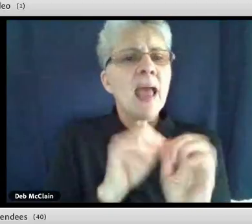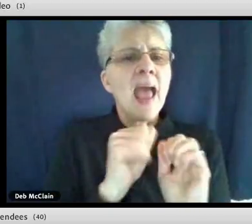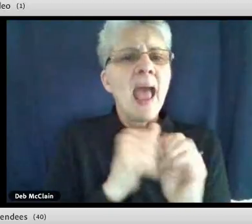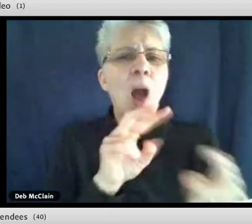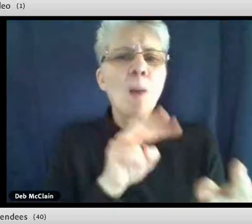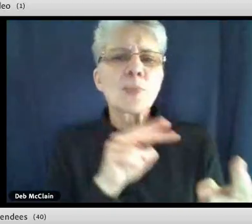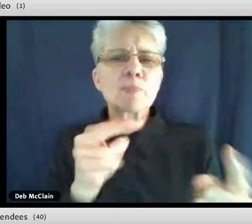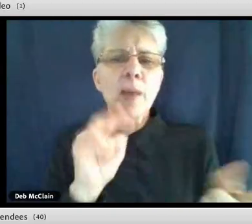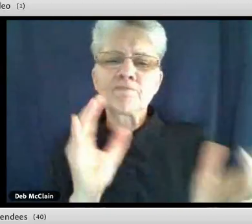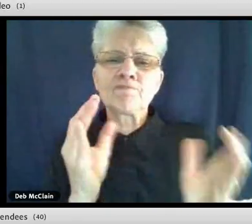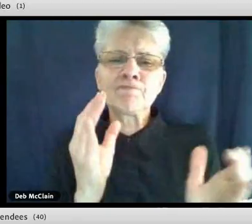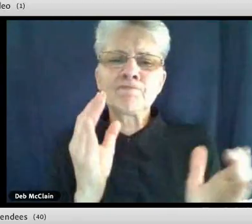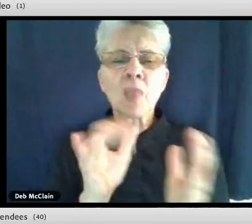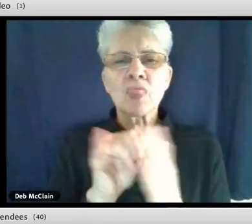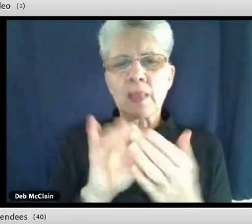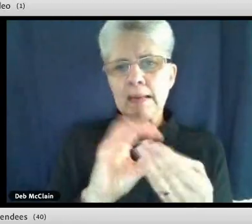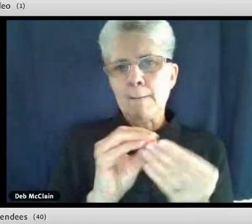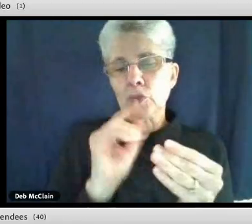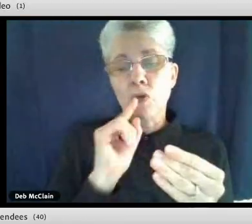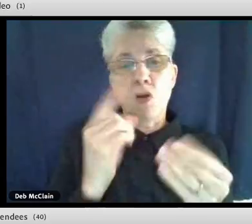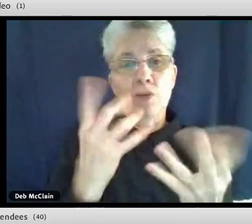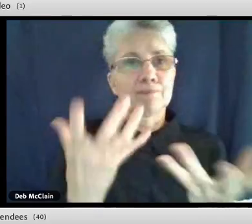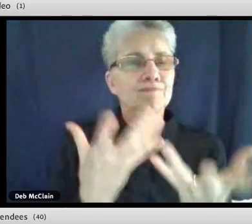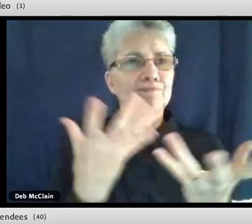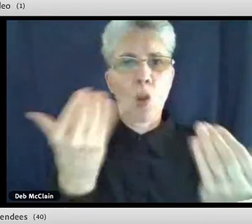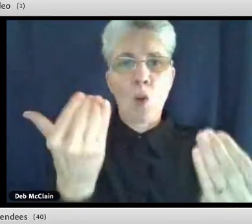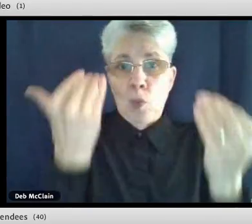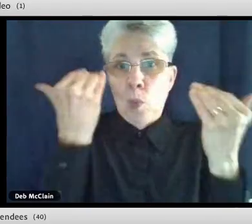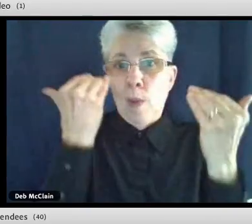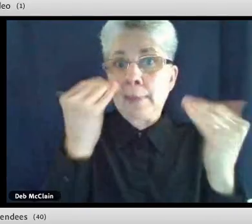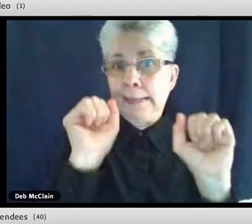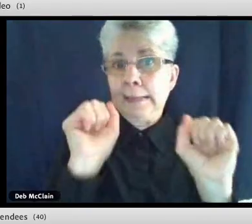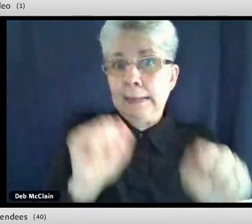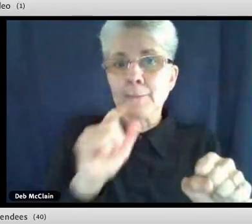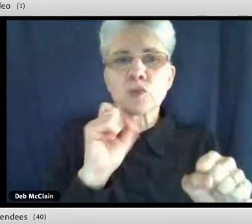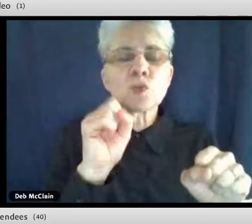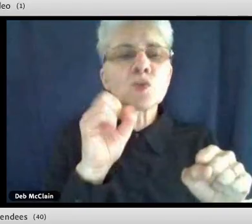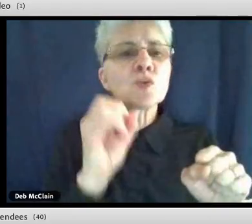Because the numbers are kind of overwhelming, and so it's thinking about the numbers